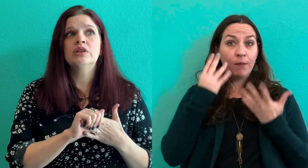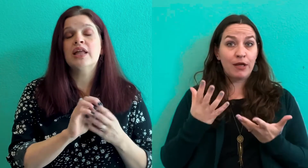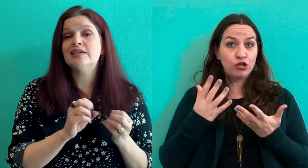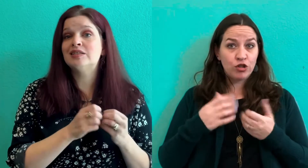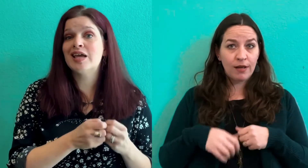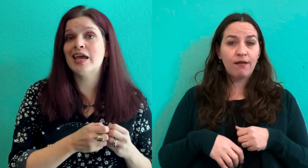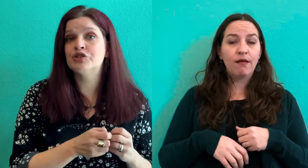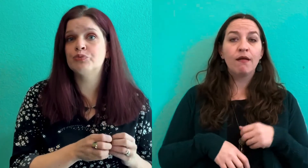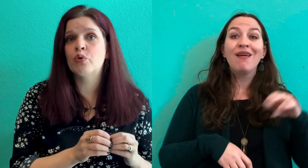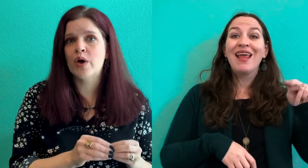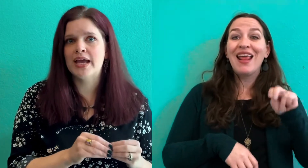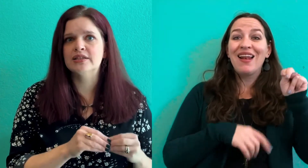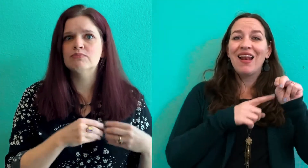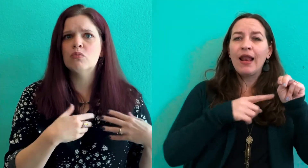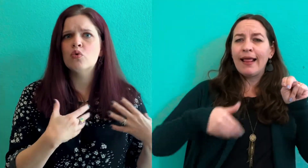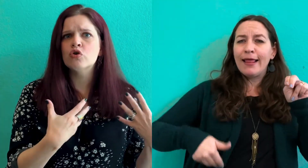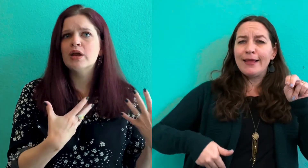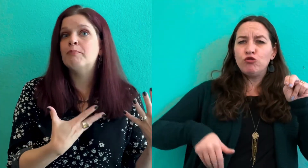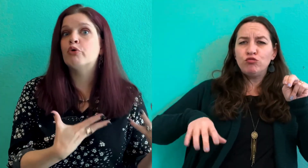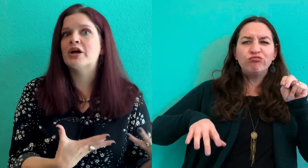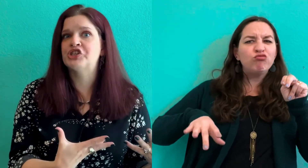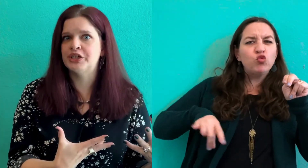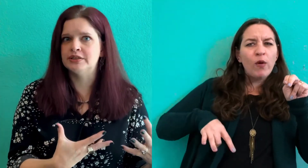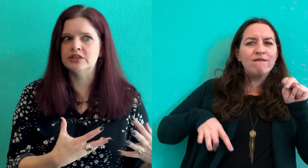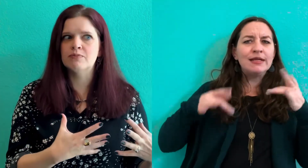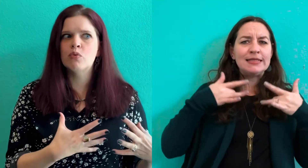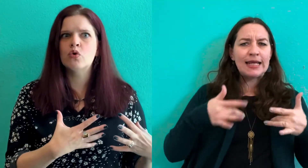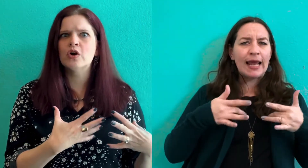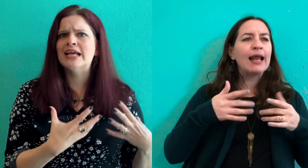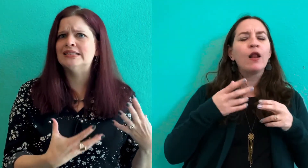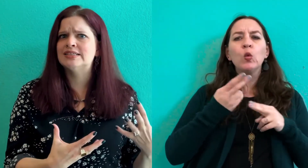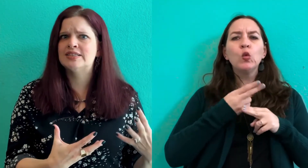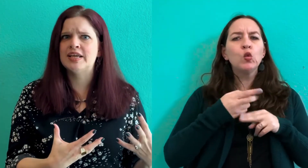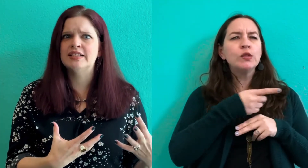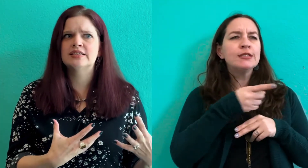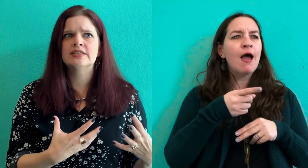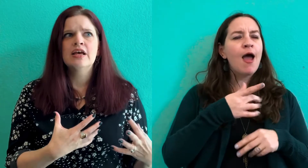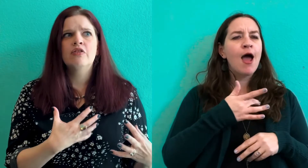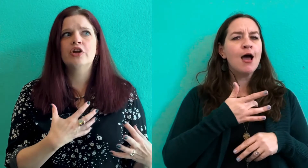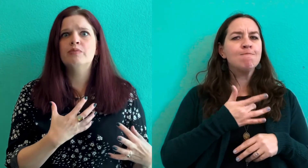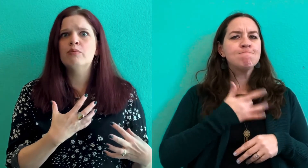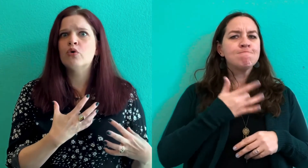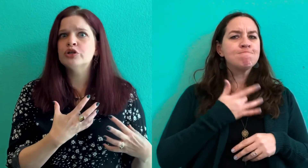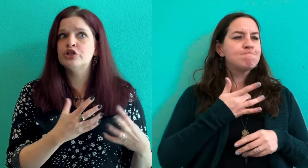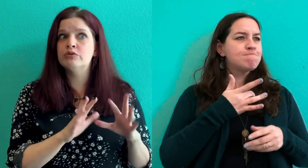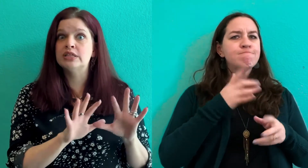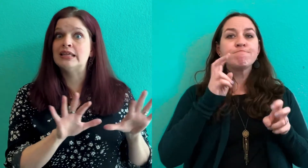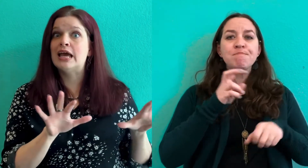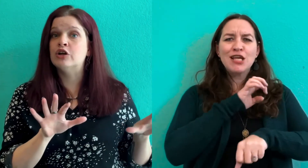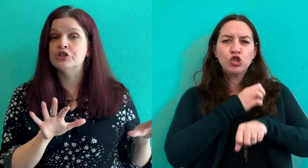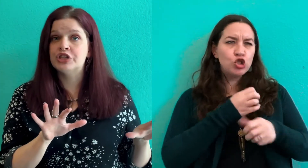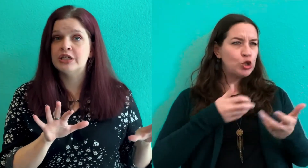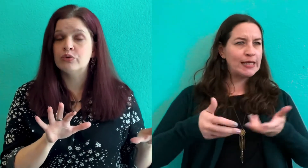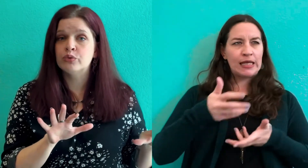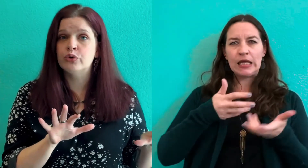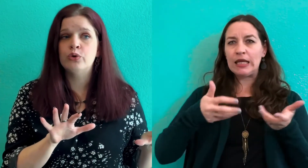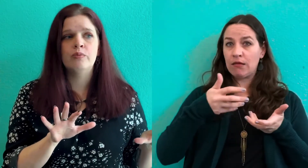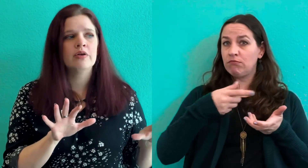less tangible ways, more impressions, more instincts. They're going to be more attuned to the energy in a room.